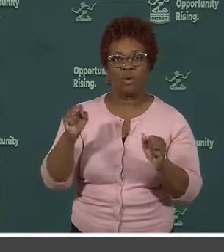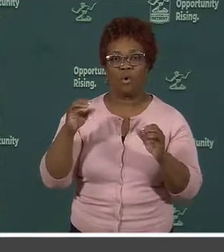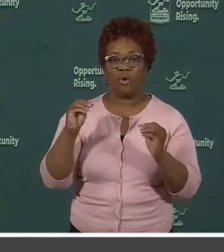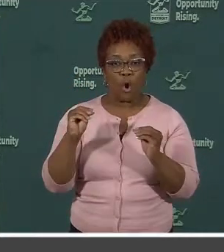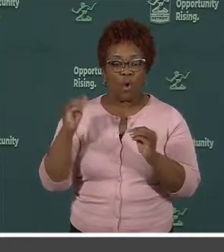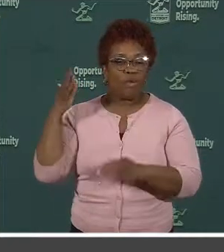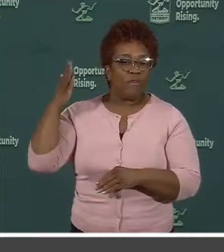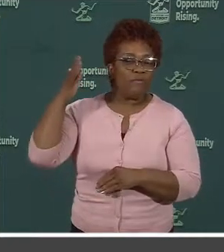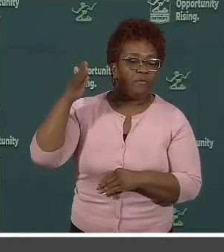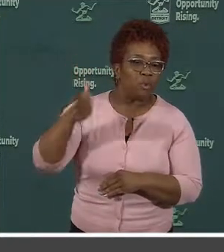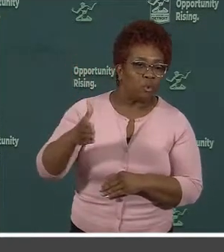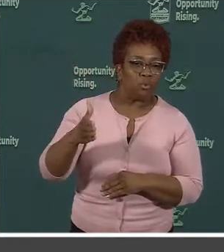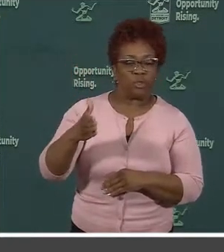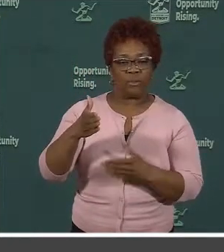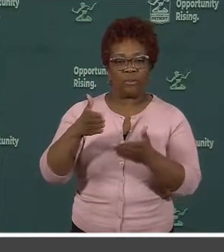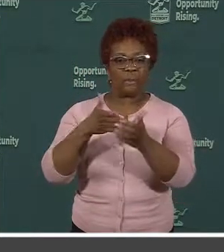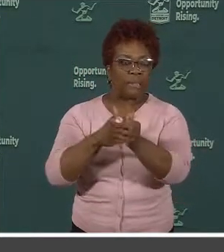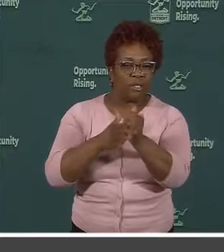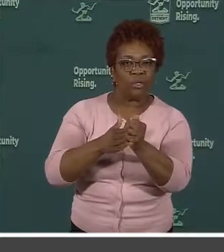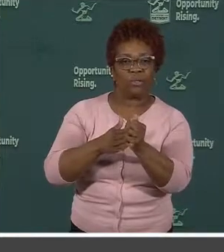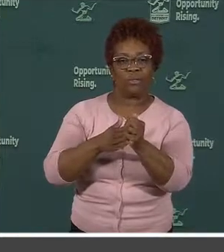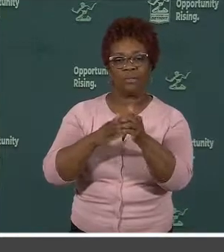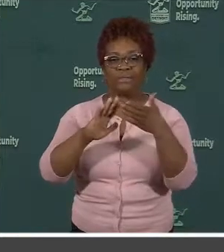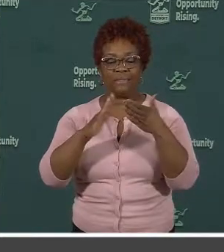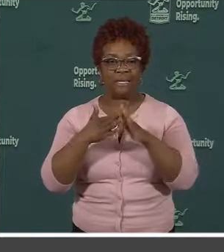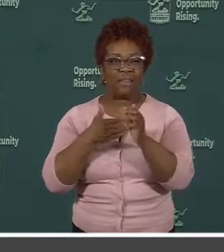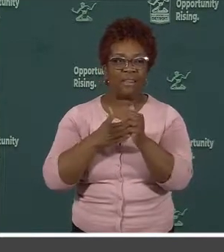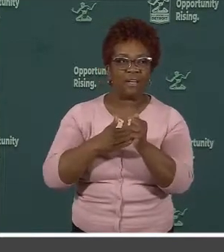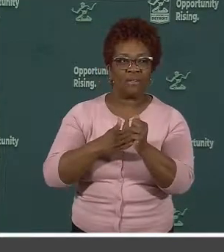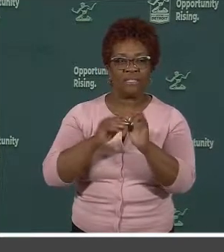SPEW THAT THOSE FUMES BACK IN THE AIR AND SO THAT'LL BE THE